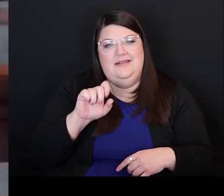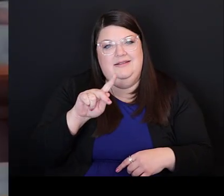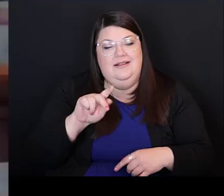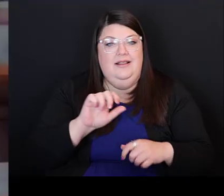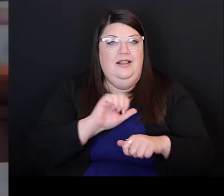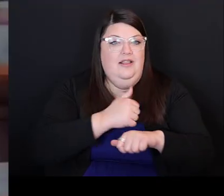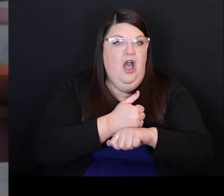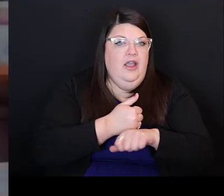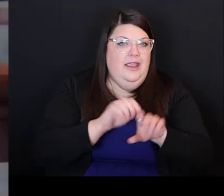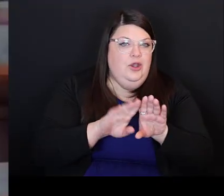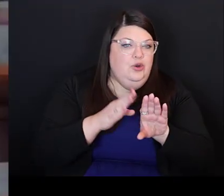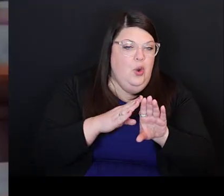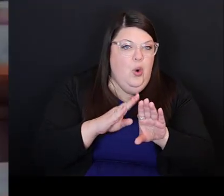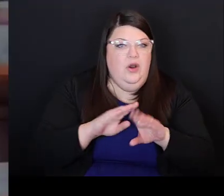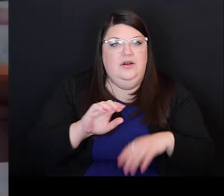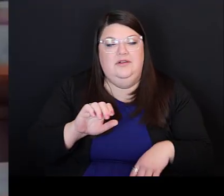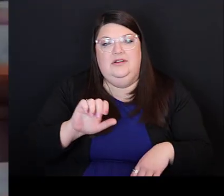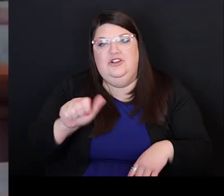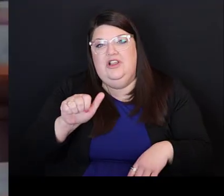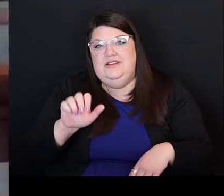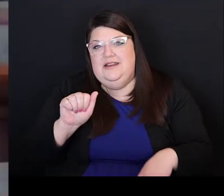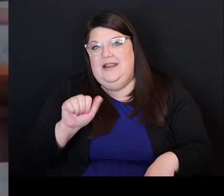and adjusting the thermostat with just one command.